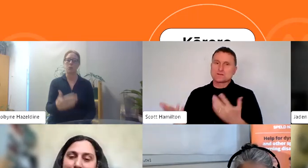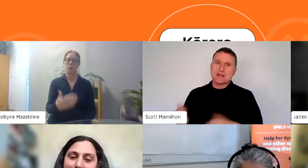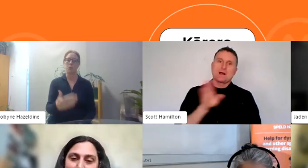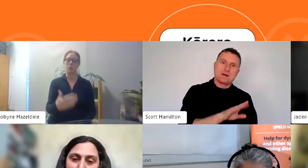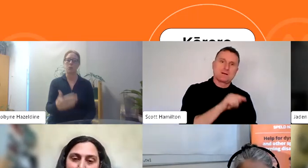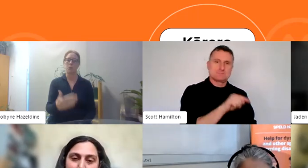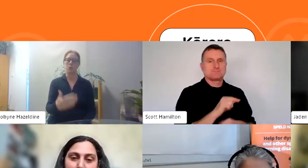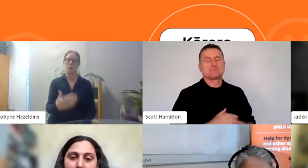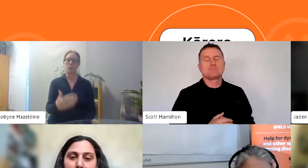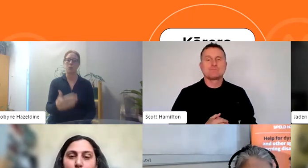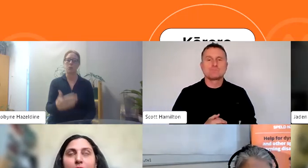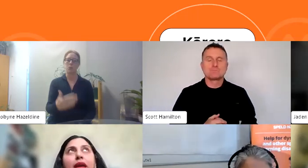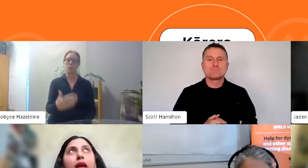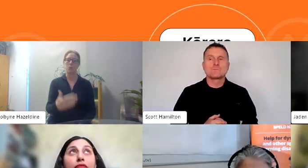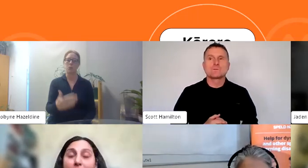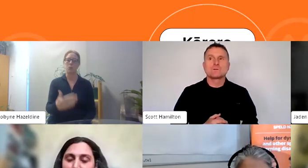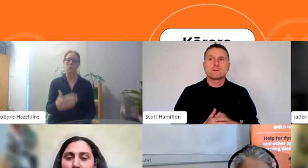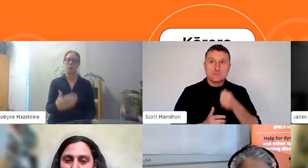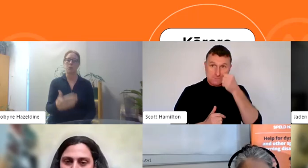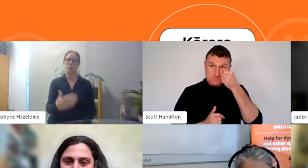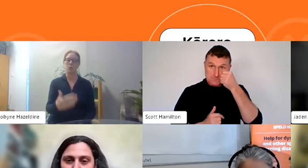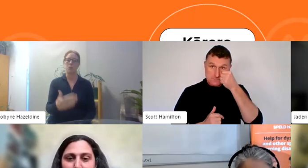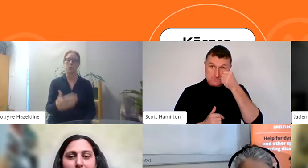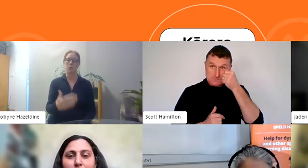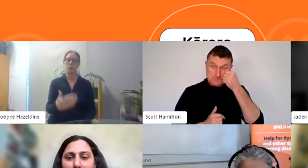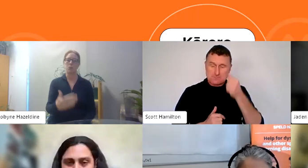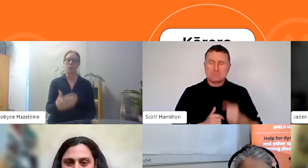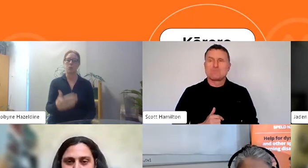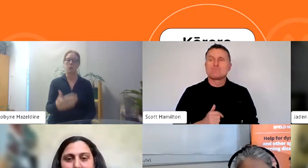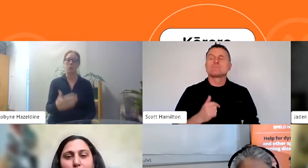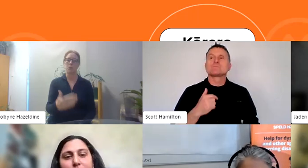necessitated that we fight for inclusion for our children over